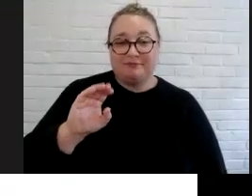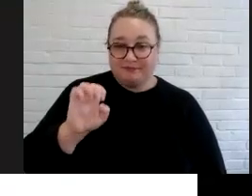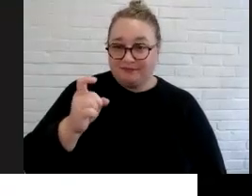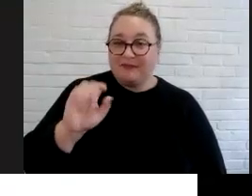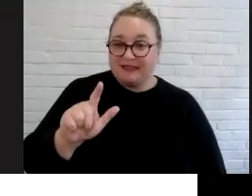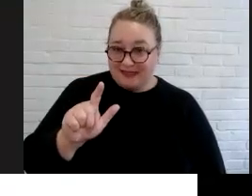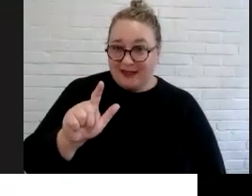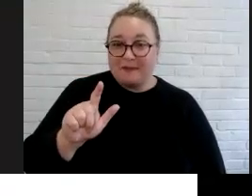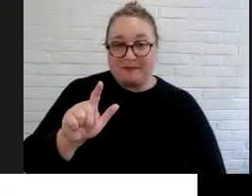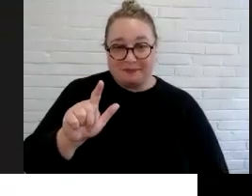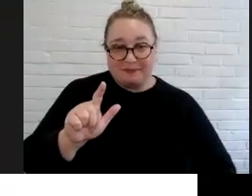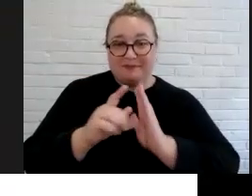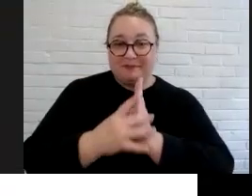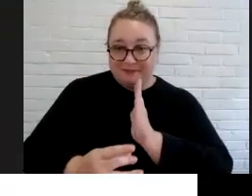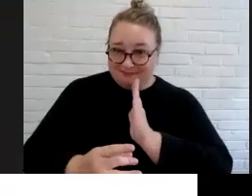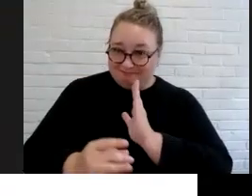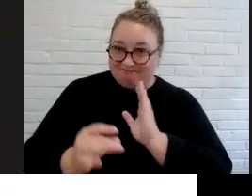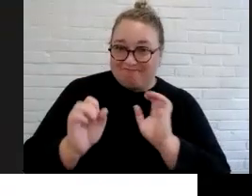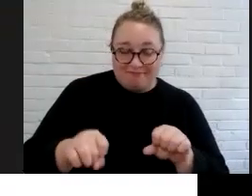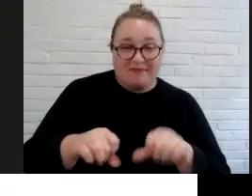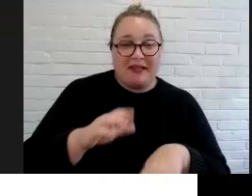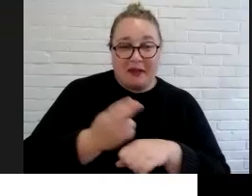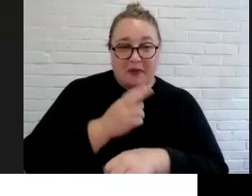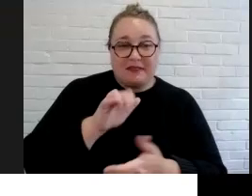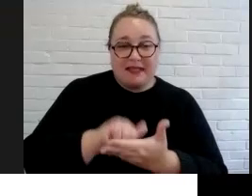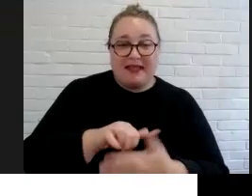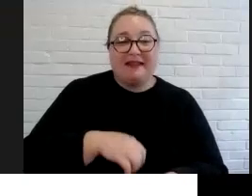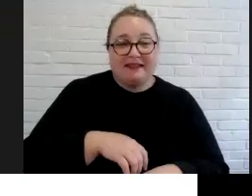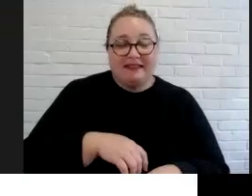again, just depending on how you teach your course